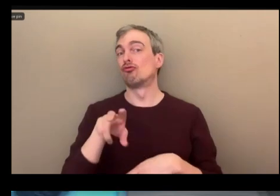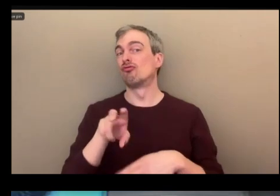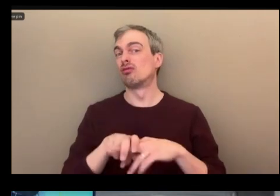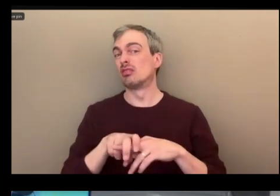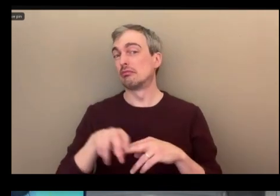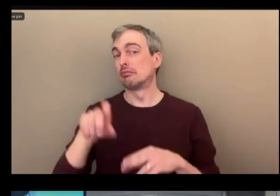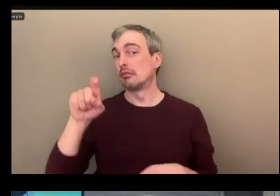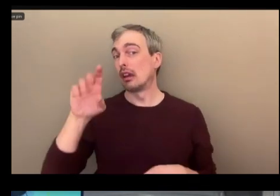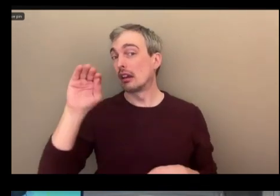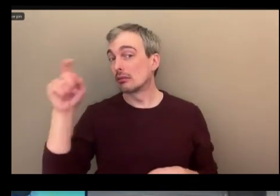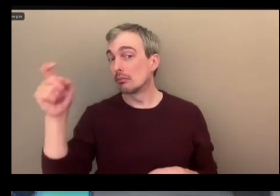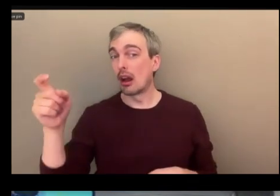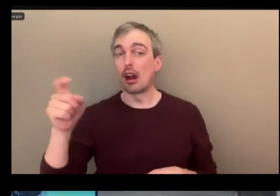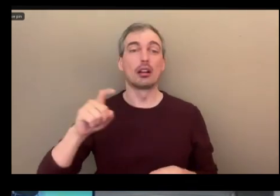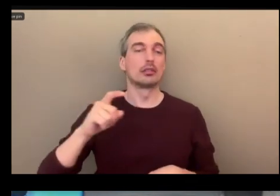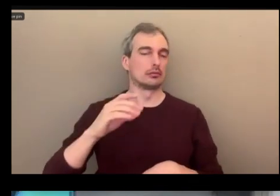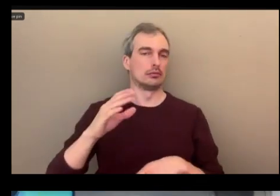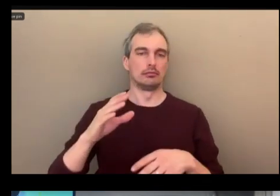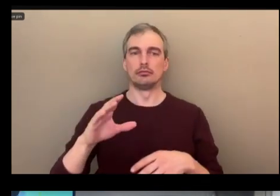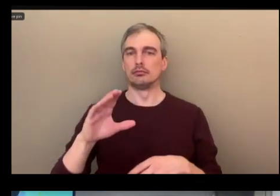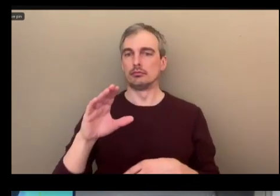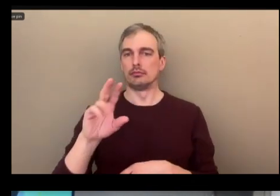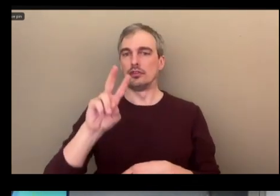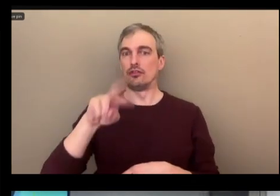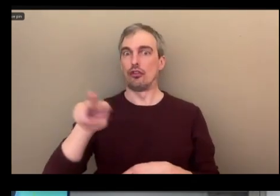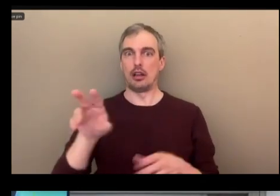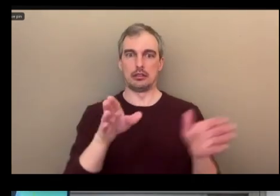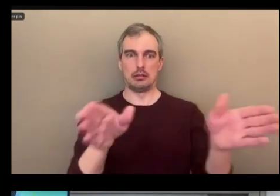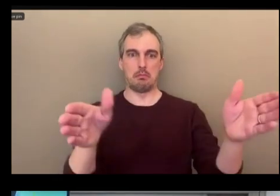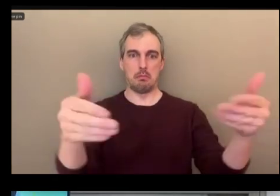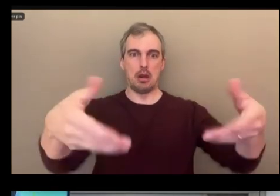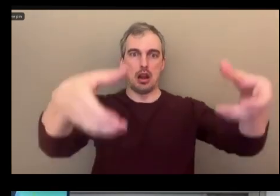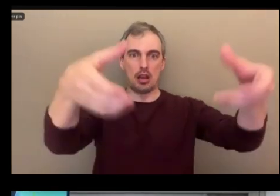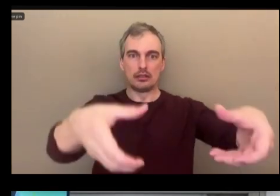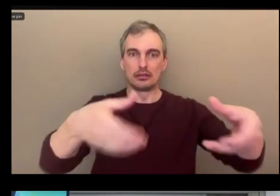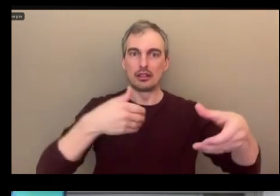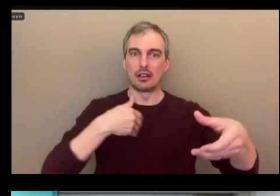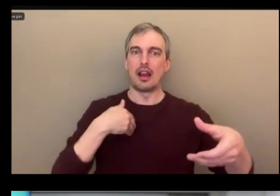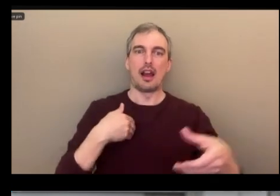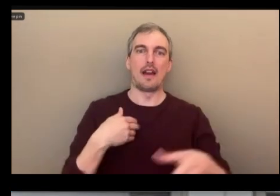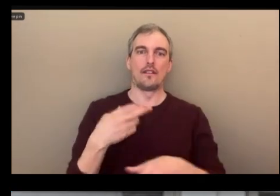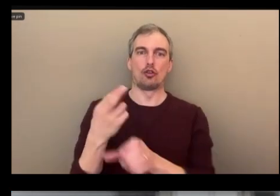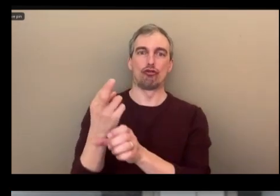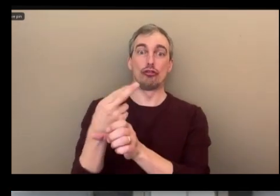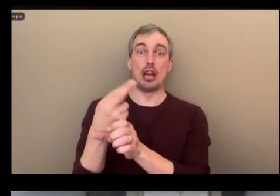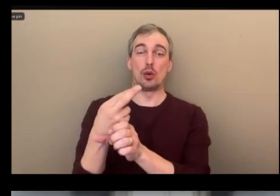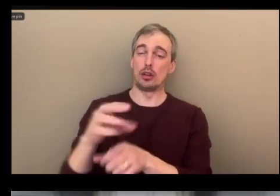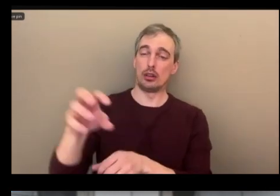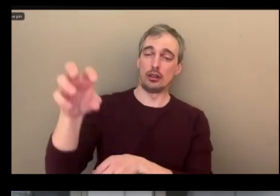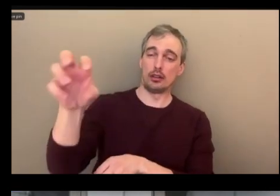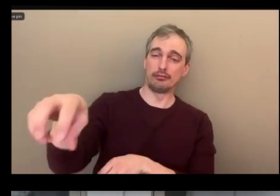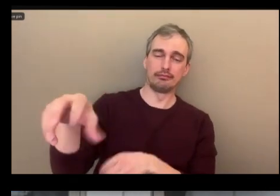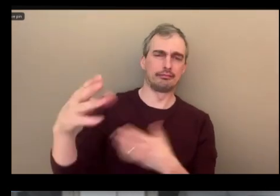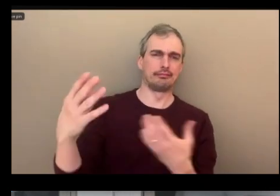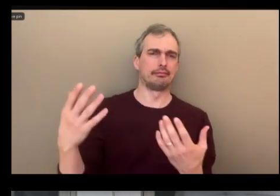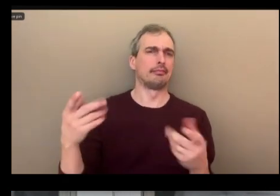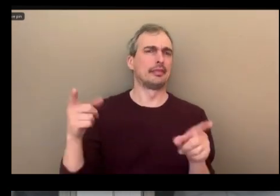These are all things that people will have in their own homes. That for some people, it's just a part of life every day. You don't think about it.